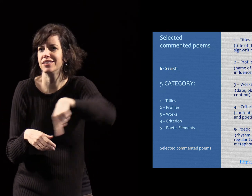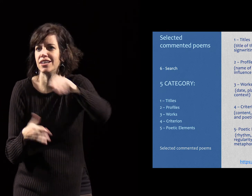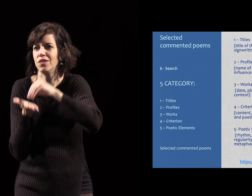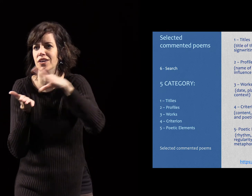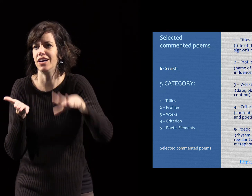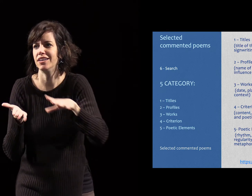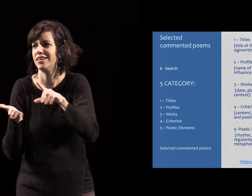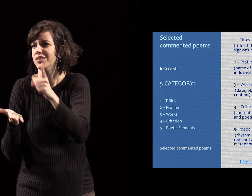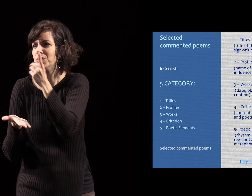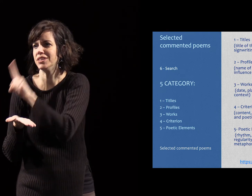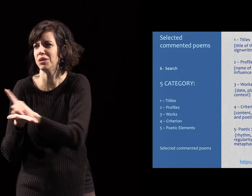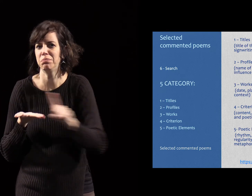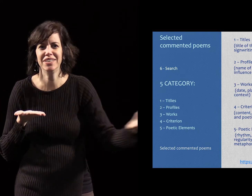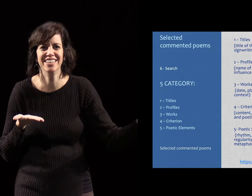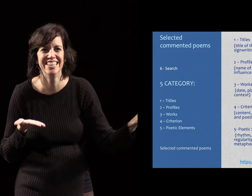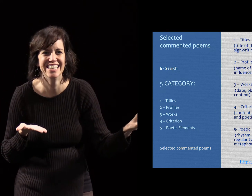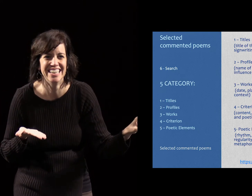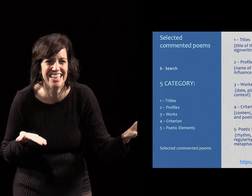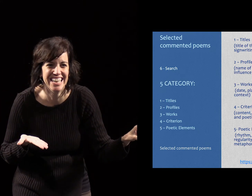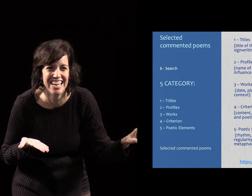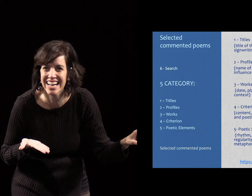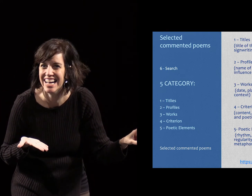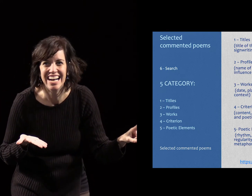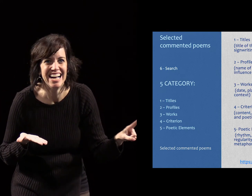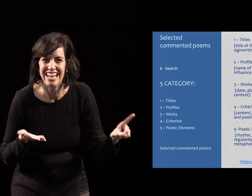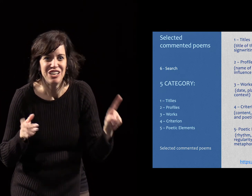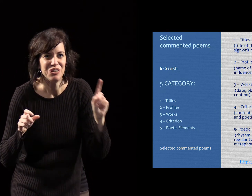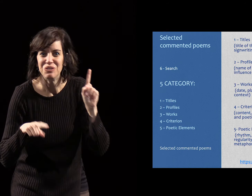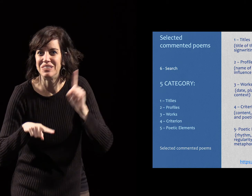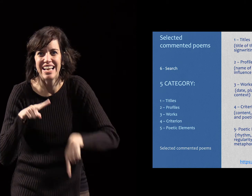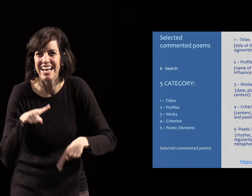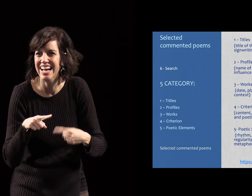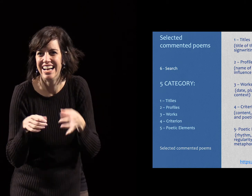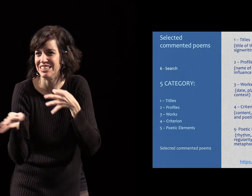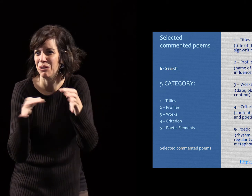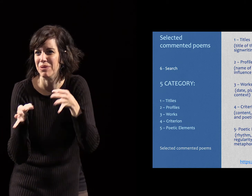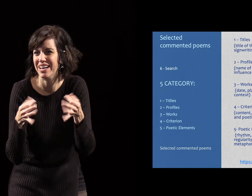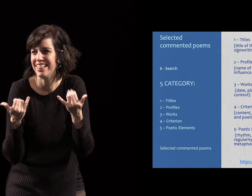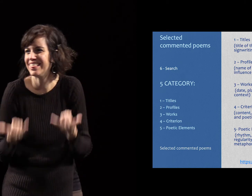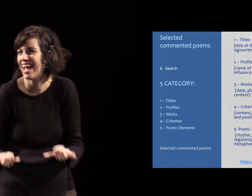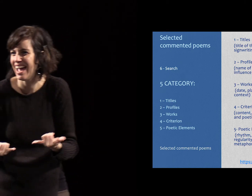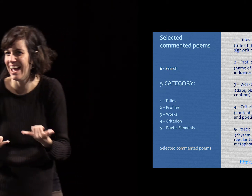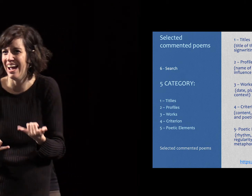We would be here all week. It's just not possible. I can't explain everything today.